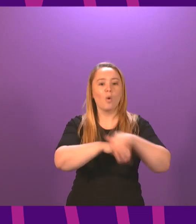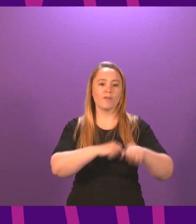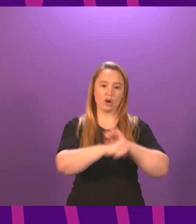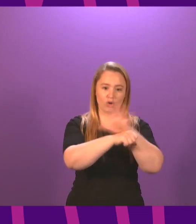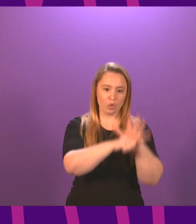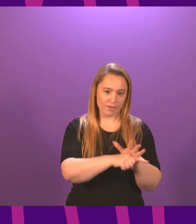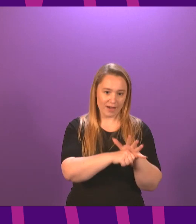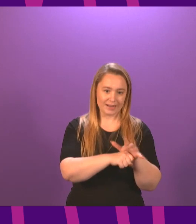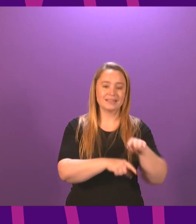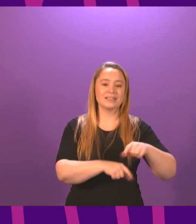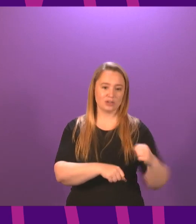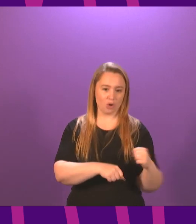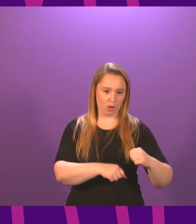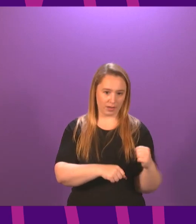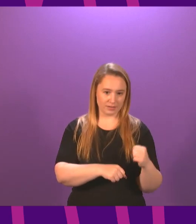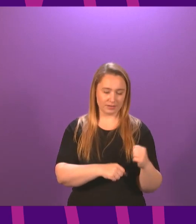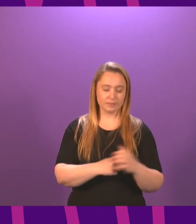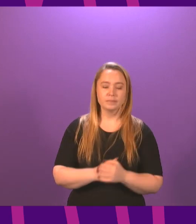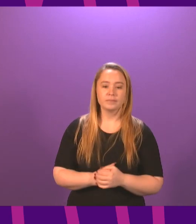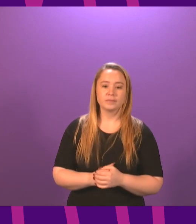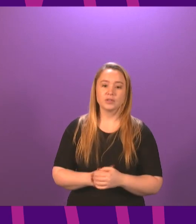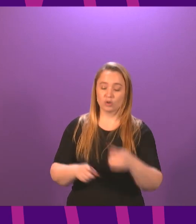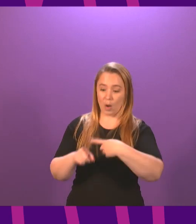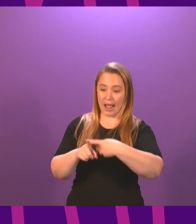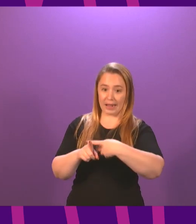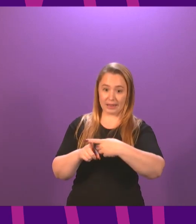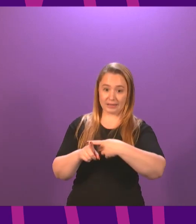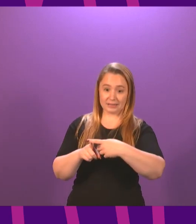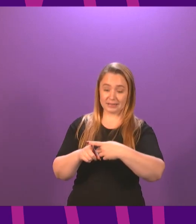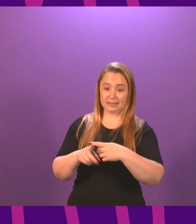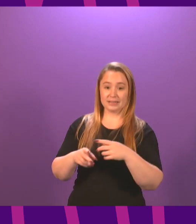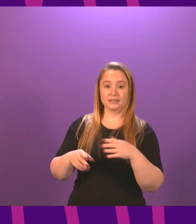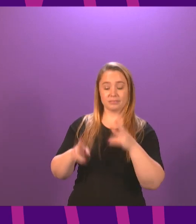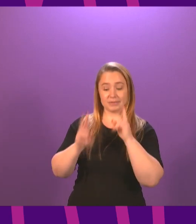Covid. It is for other people to say what the excess deaths in England that are not